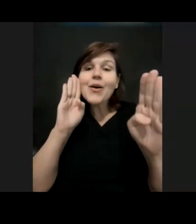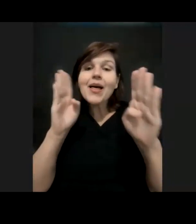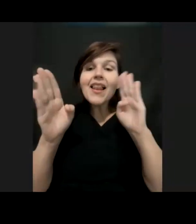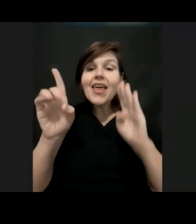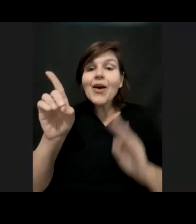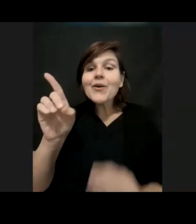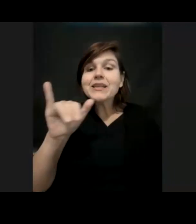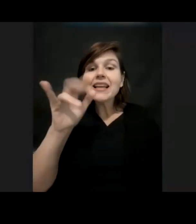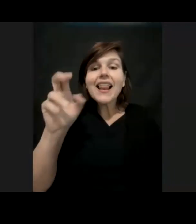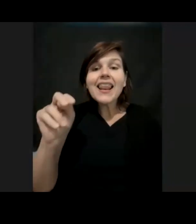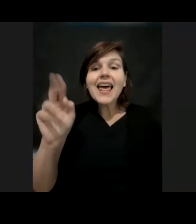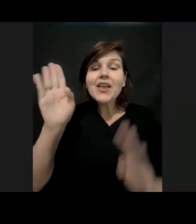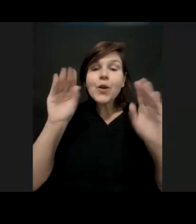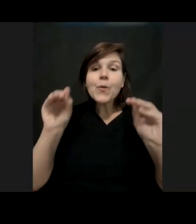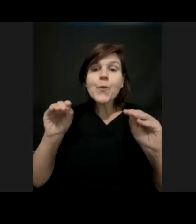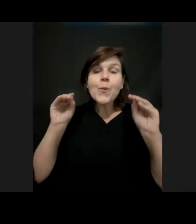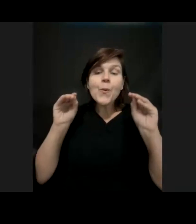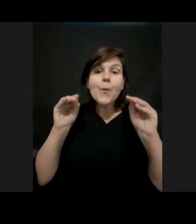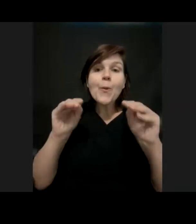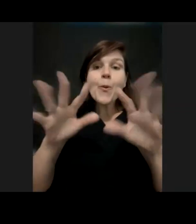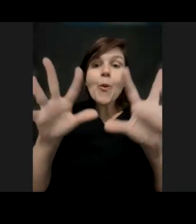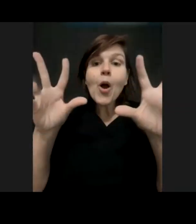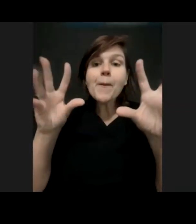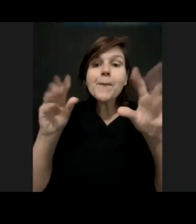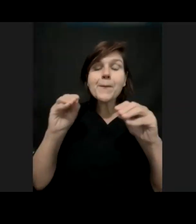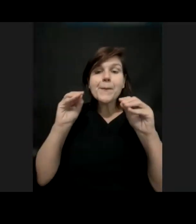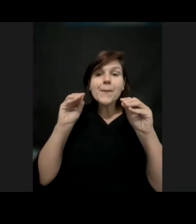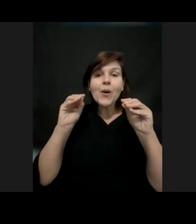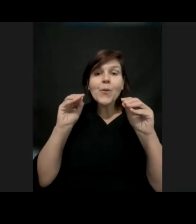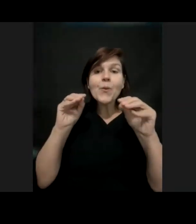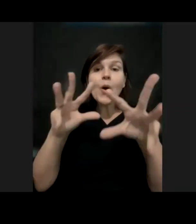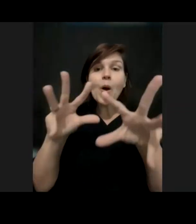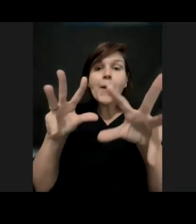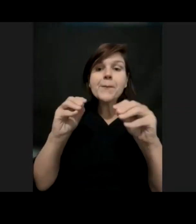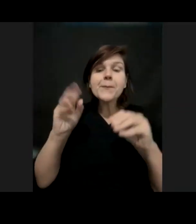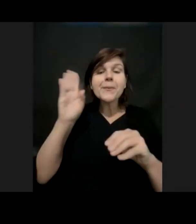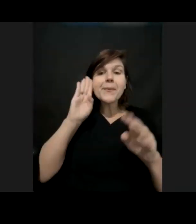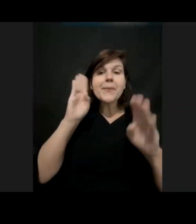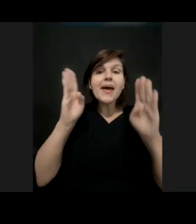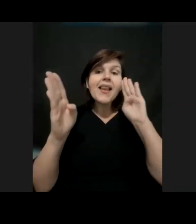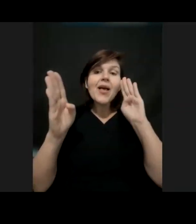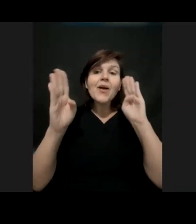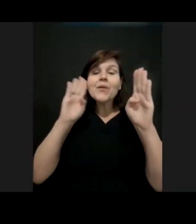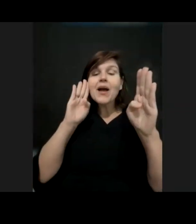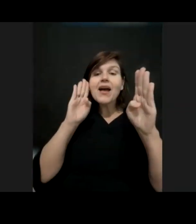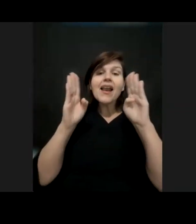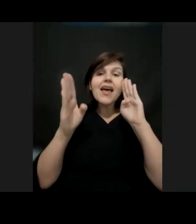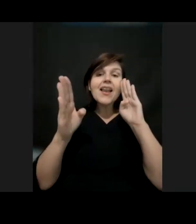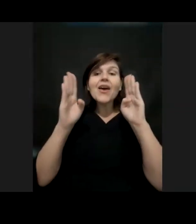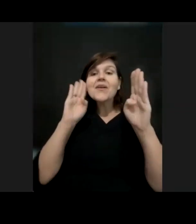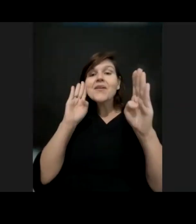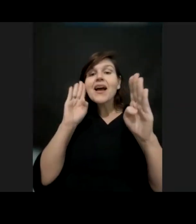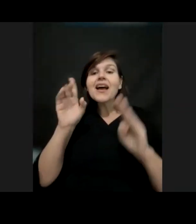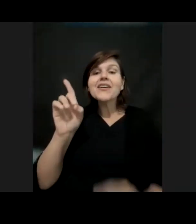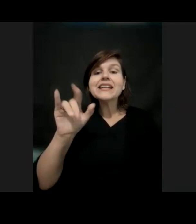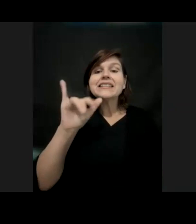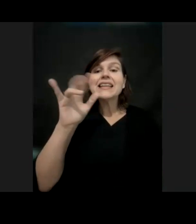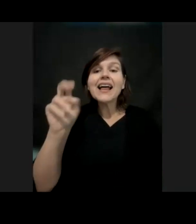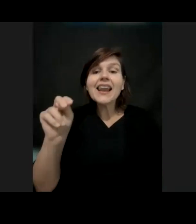Dillon, whoop! Hello, hello, hello, Dillon! Dillon, Dillon, Dillon, Dillon!